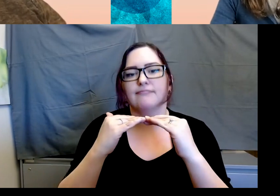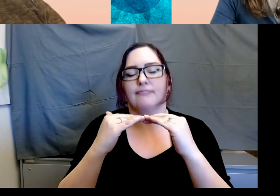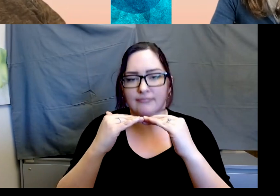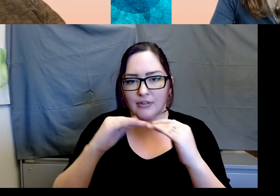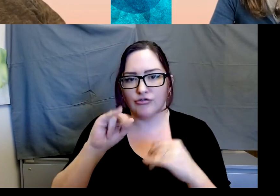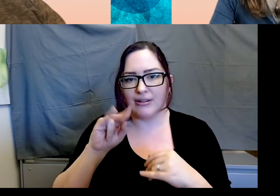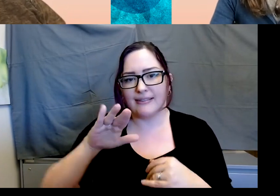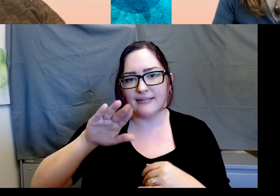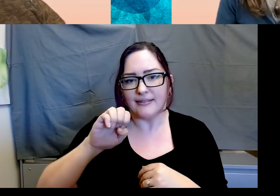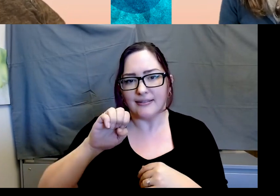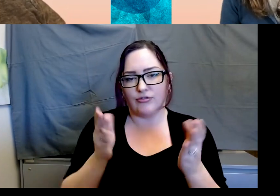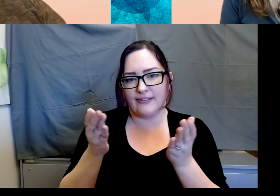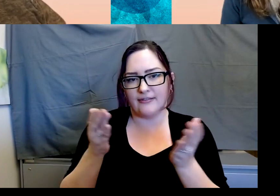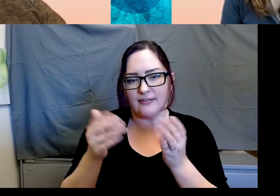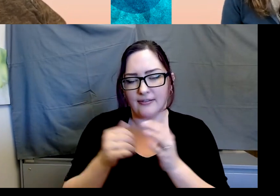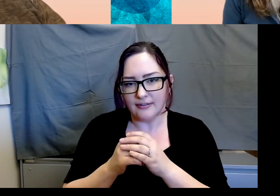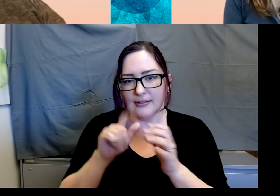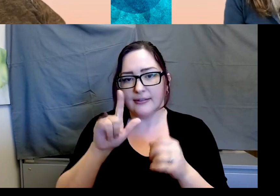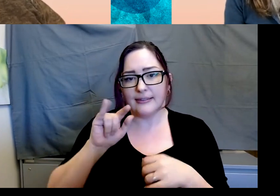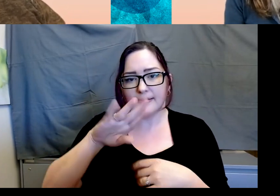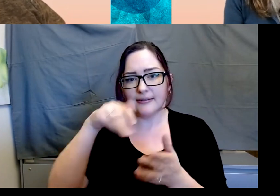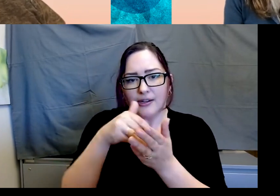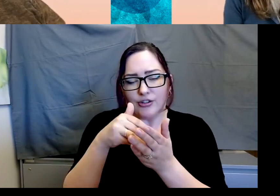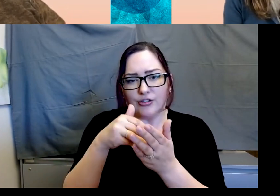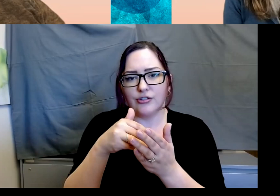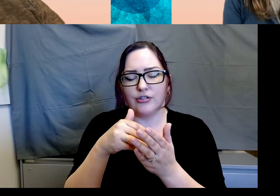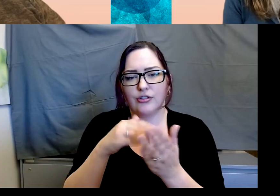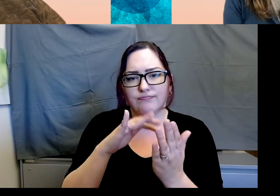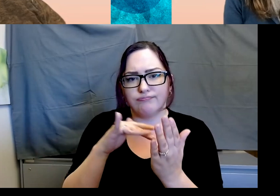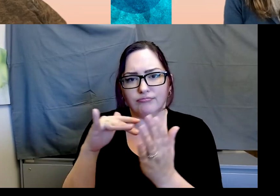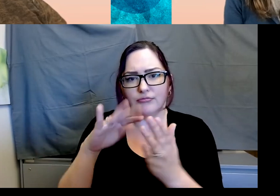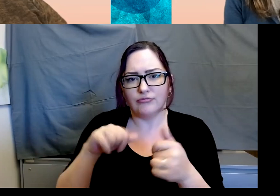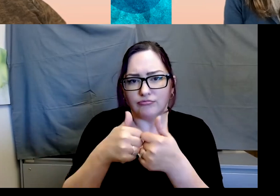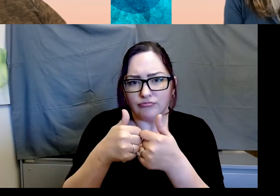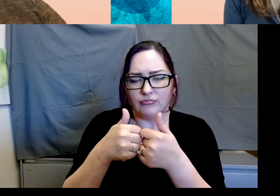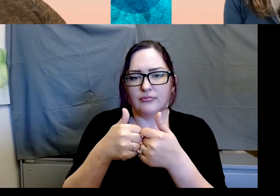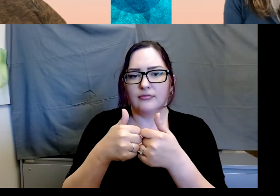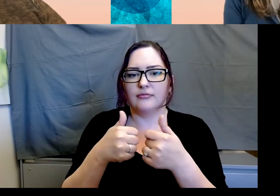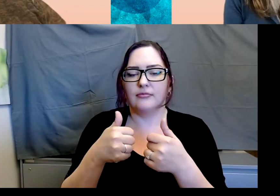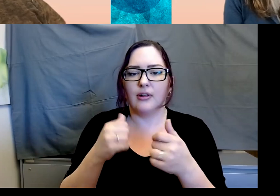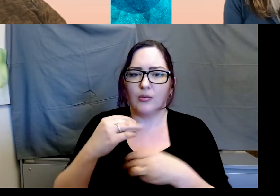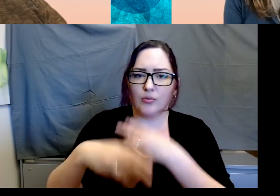The Lytton Center explores challenges facing our community and the world, past, present, and future,